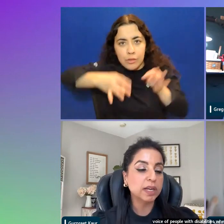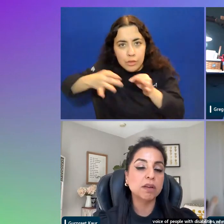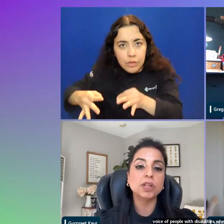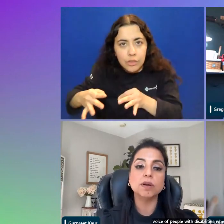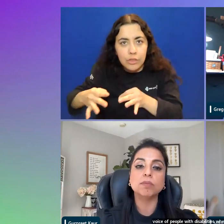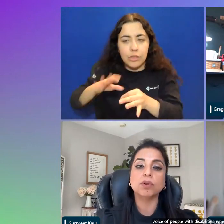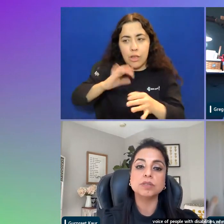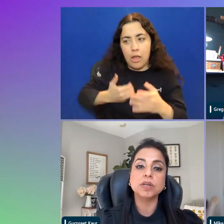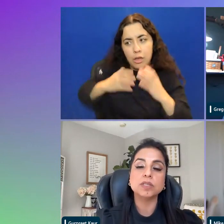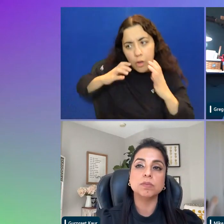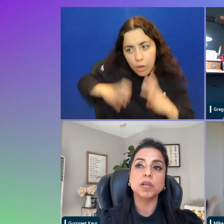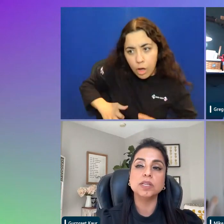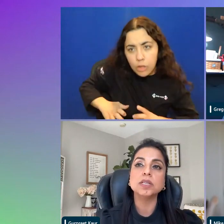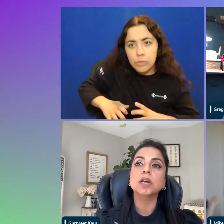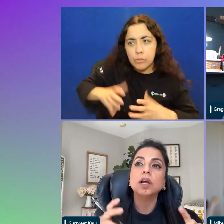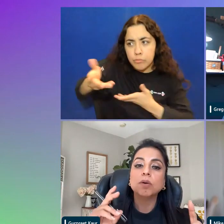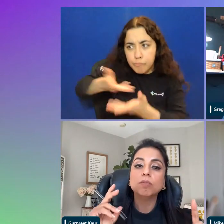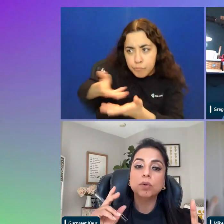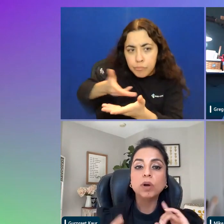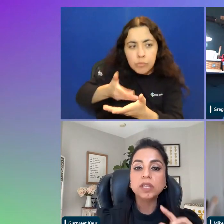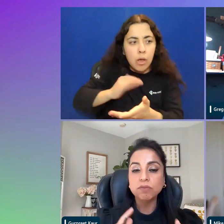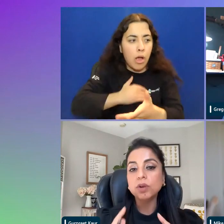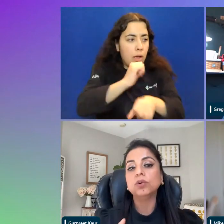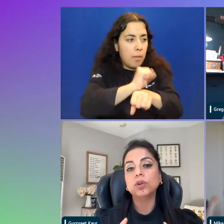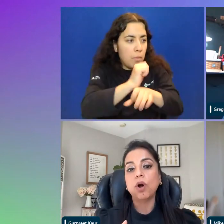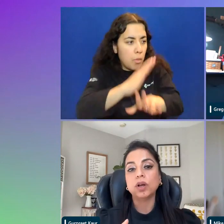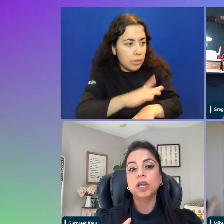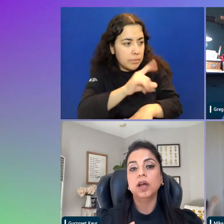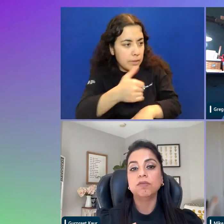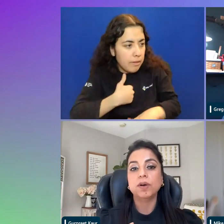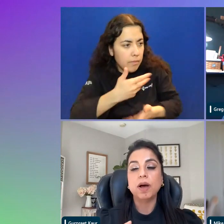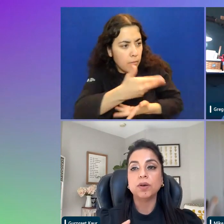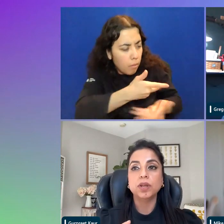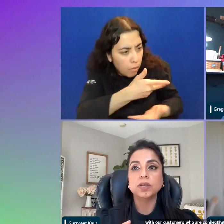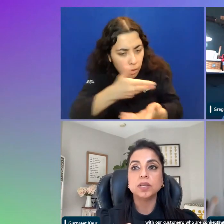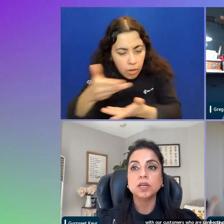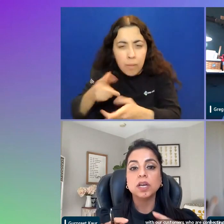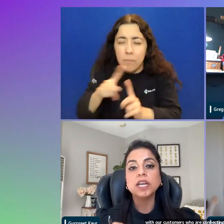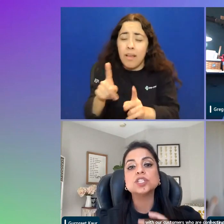We're connecting with our employees with disabilities. But one thing we don't talk enough about is connection with our